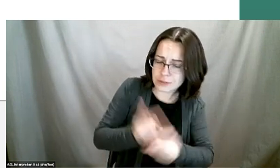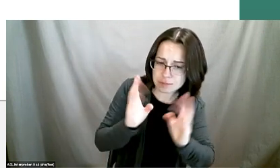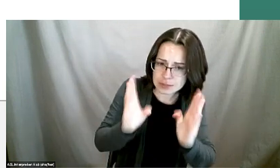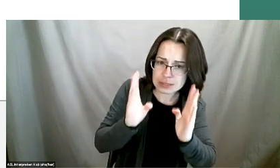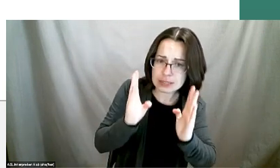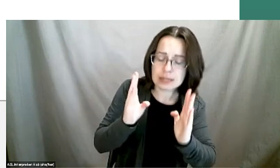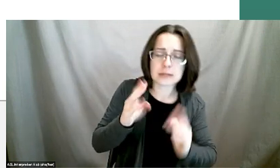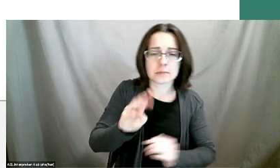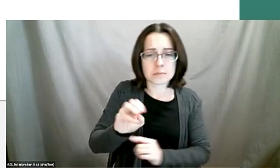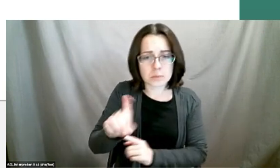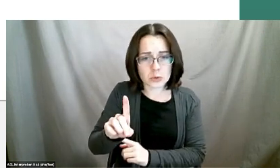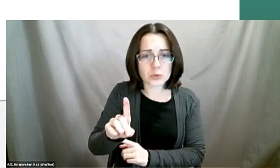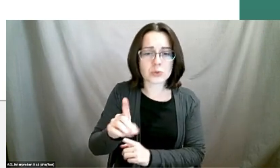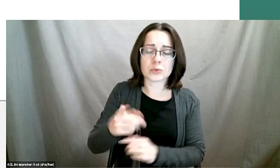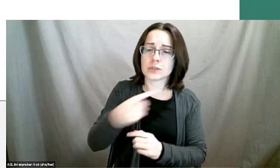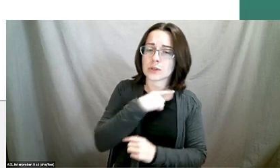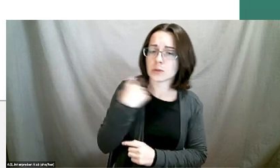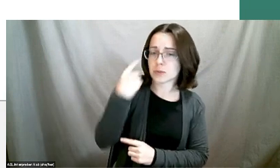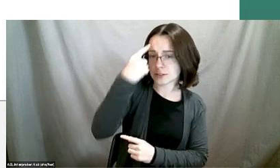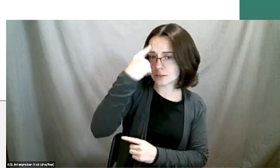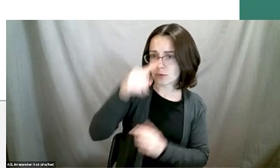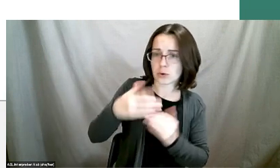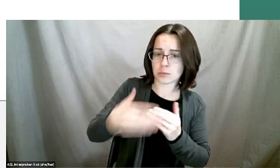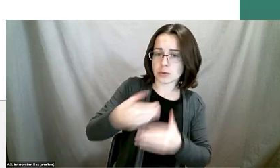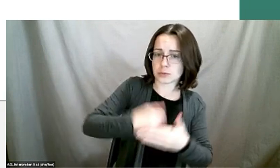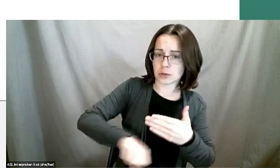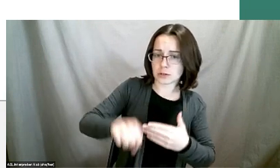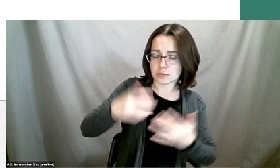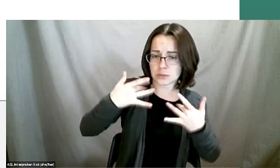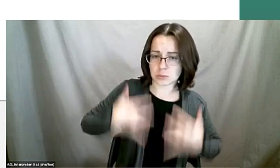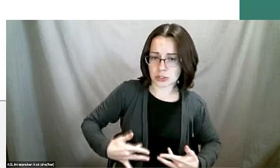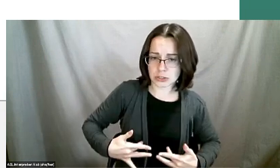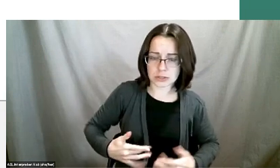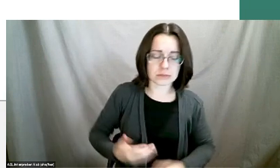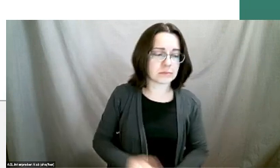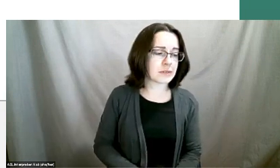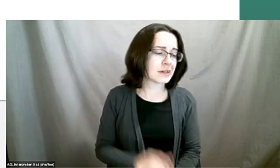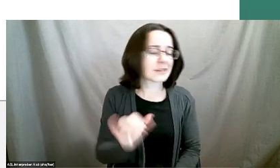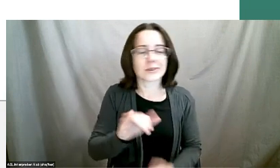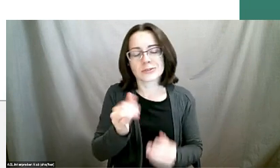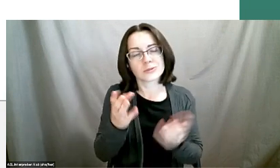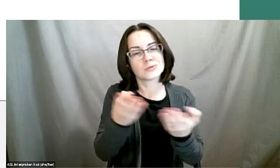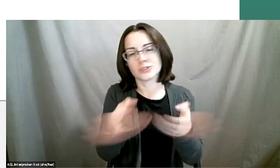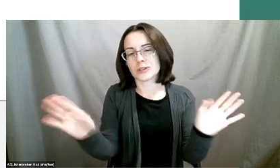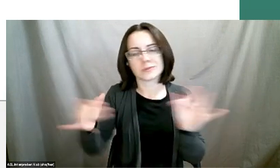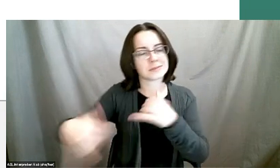And then all the logistics things that are required in terms of taking care of a baby,